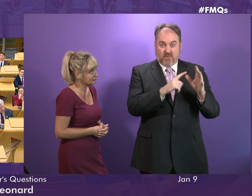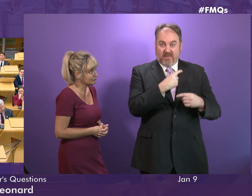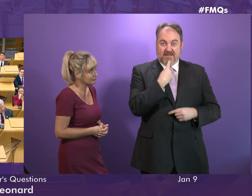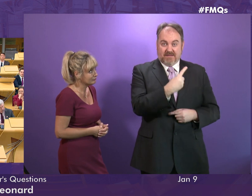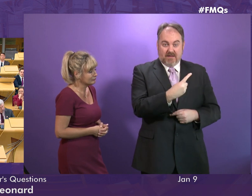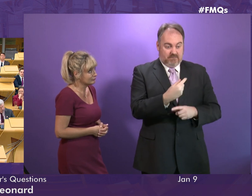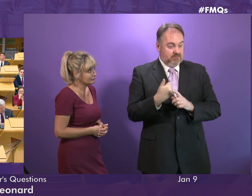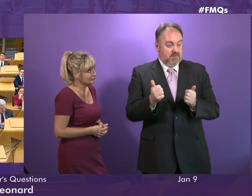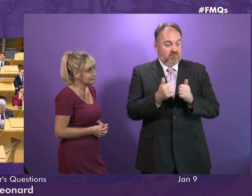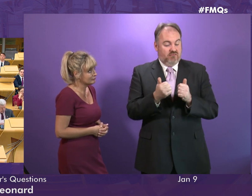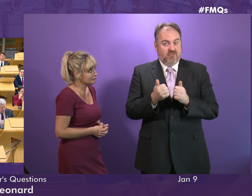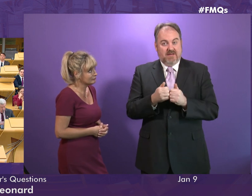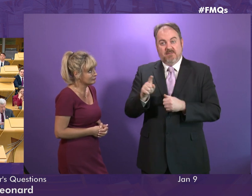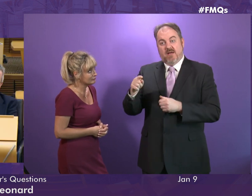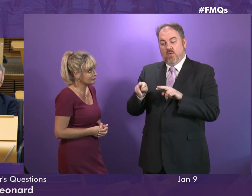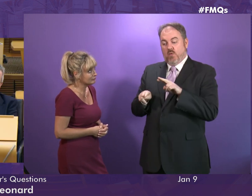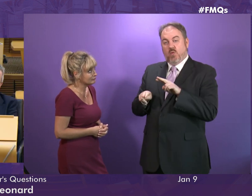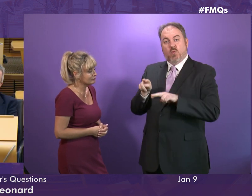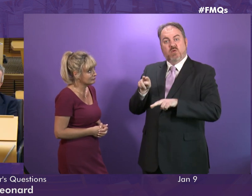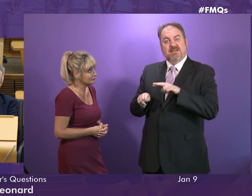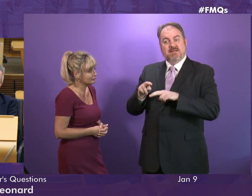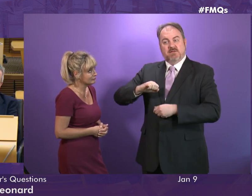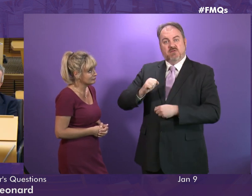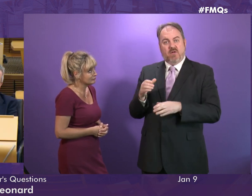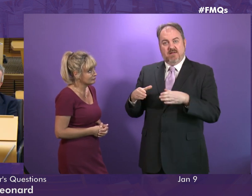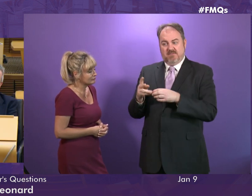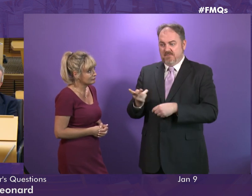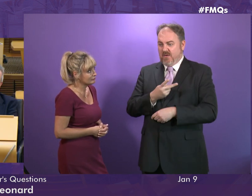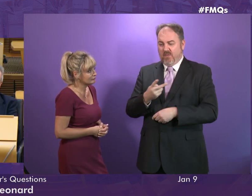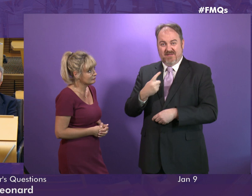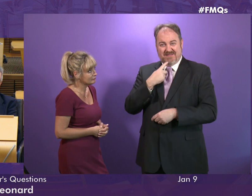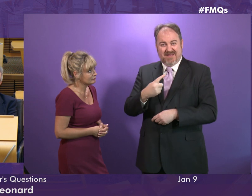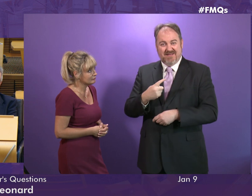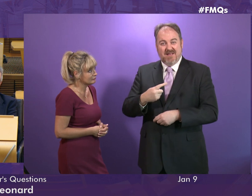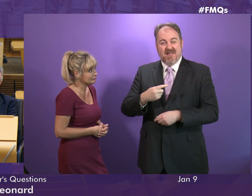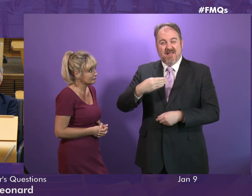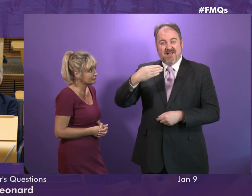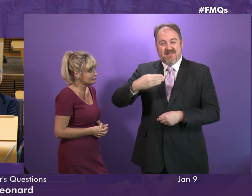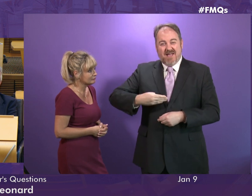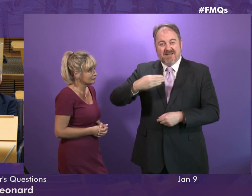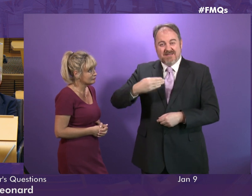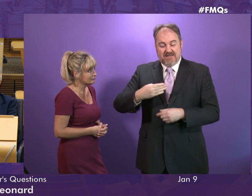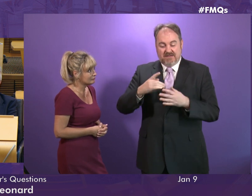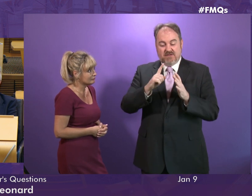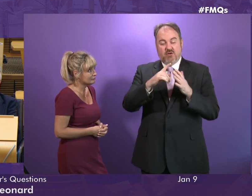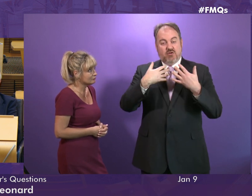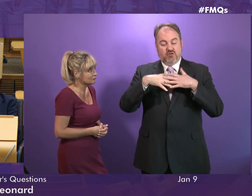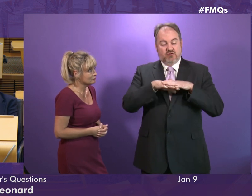which reported at the end of last year that 19 integration joint boards across Scotland